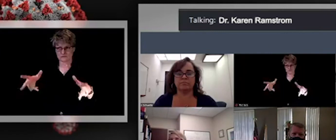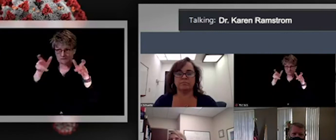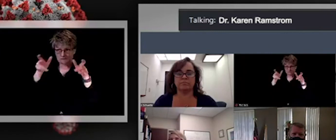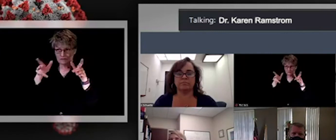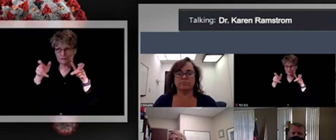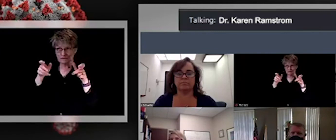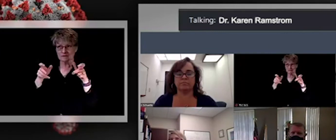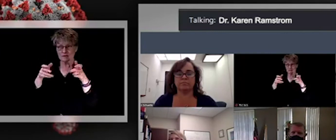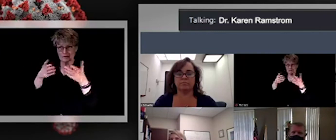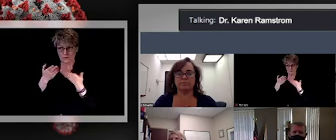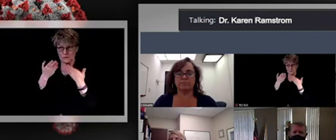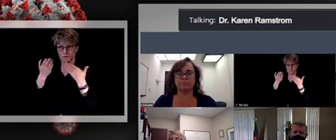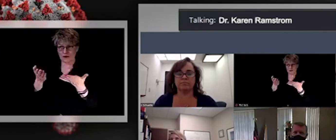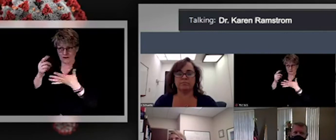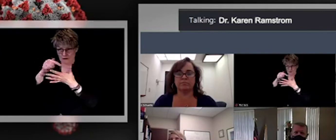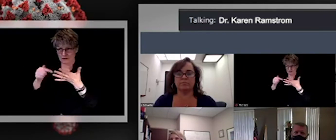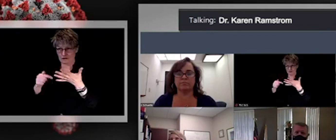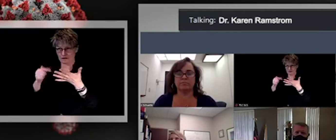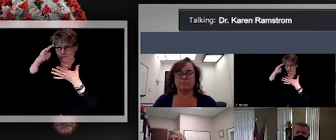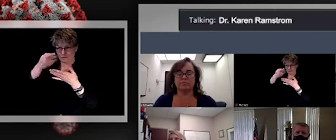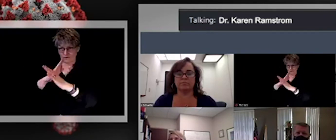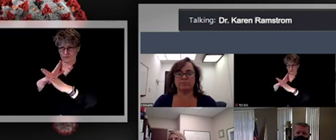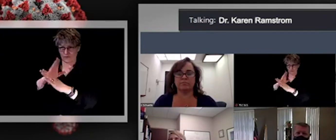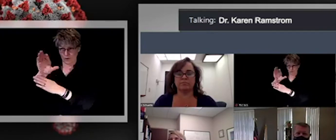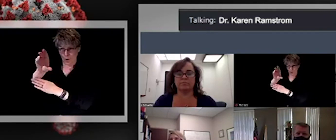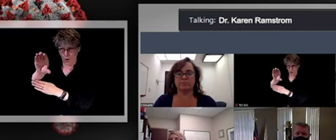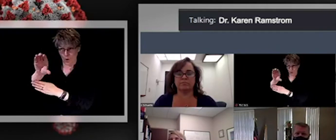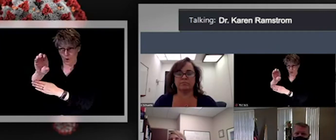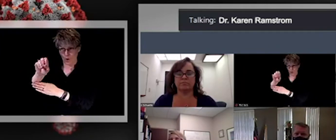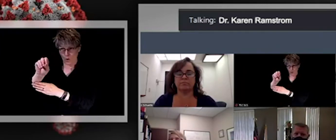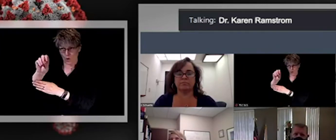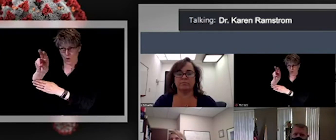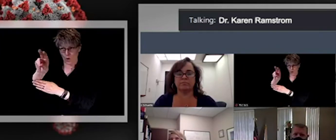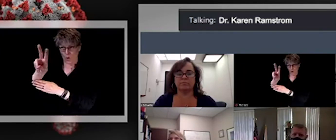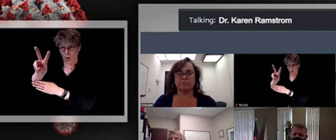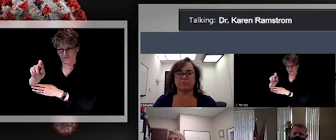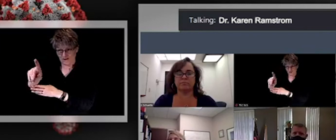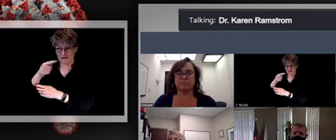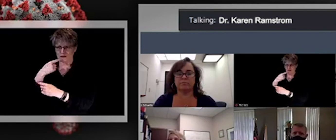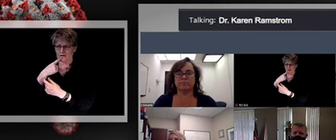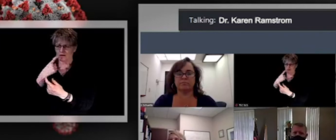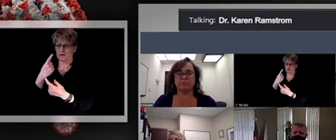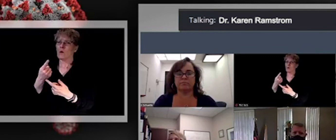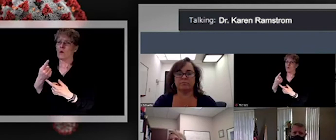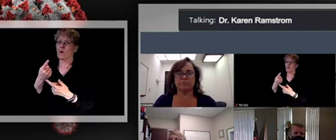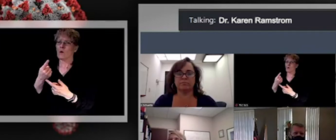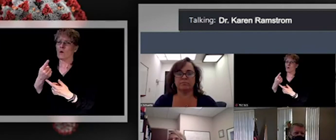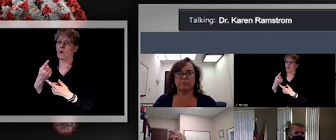in those instances and being careful about who they are around and mask wearing and then